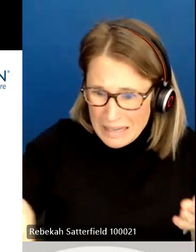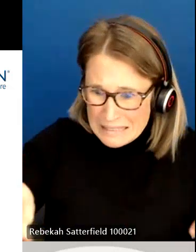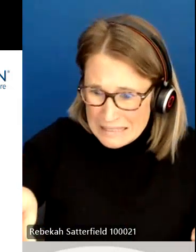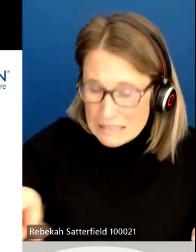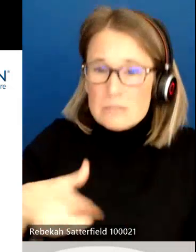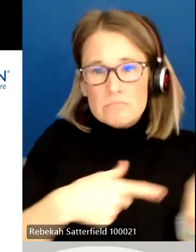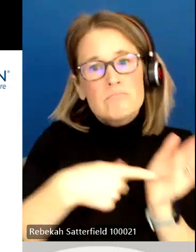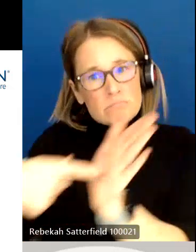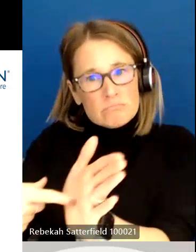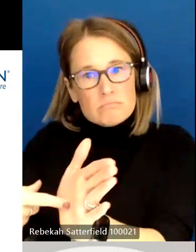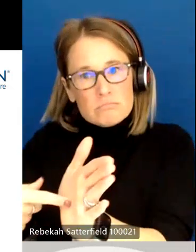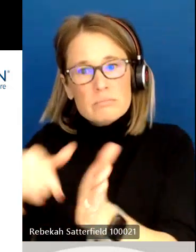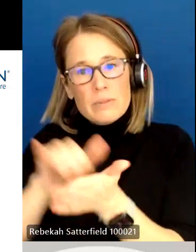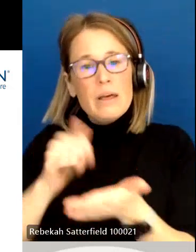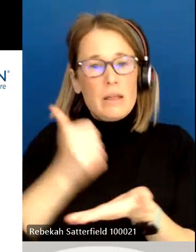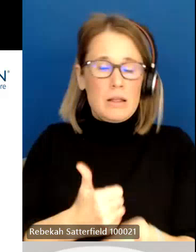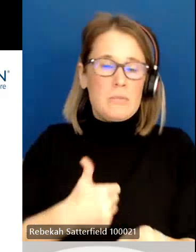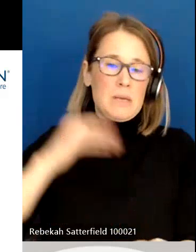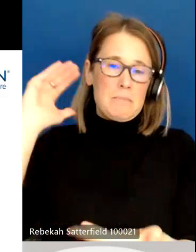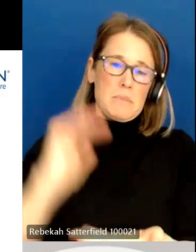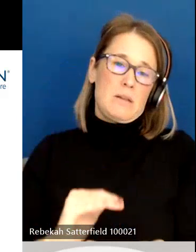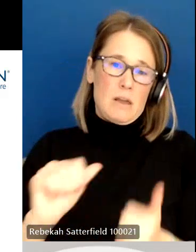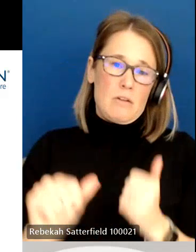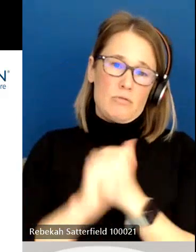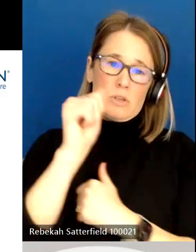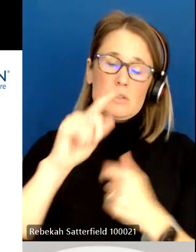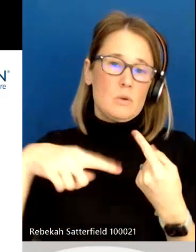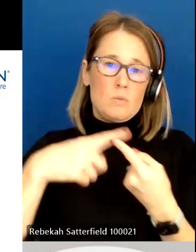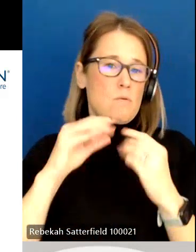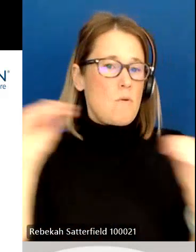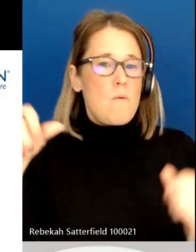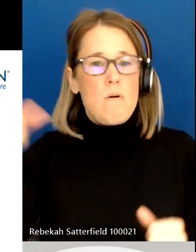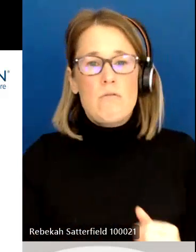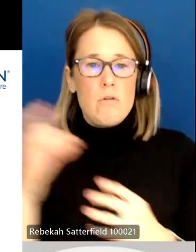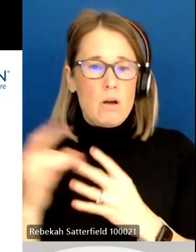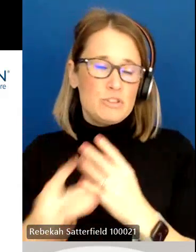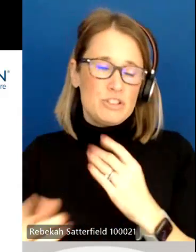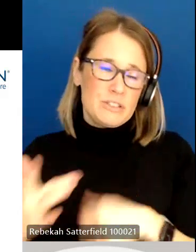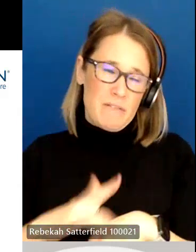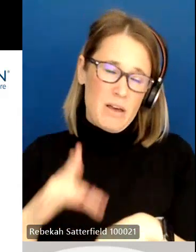mitigate risk on several occasions when no other means of communication was available so please uh